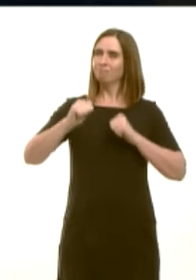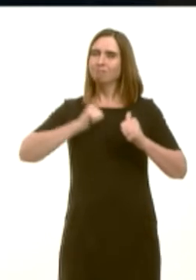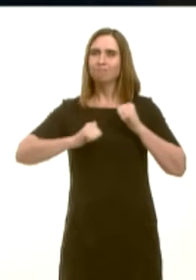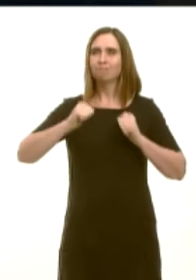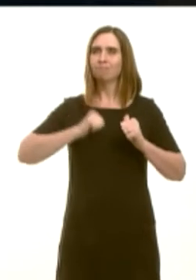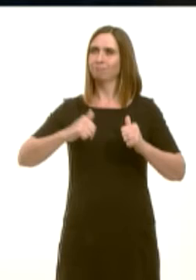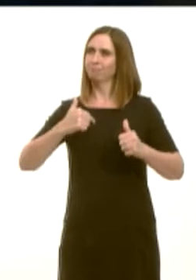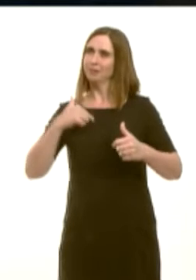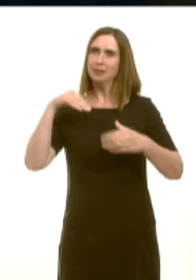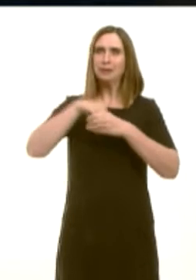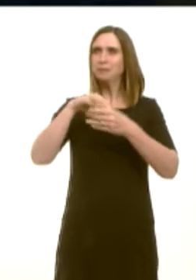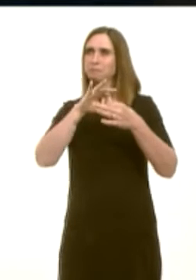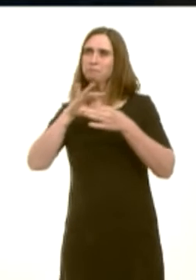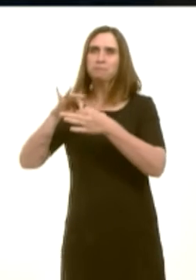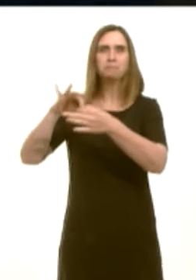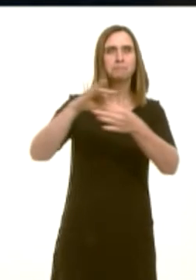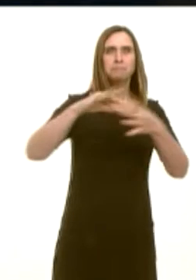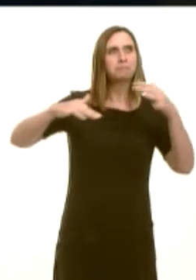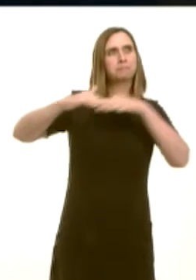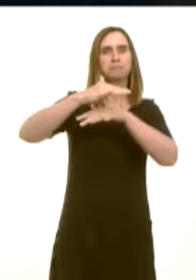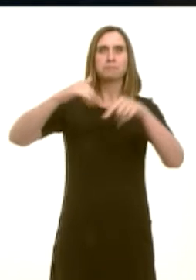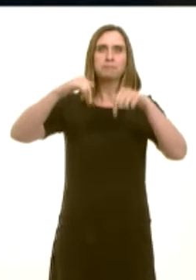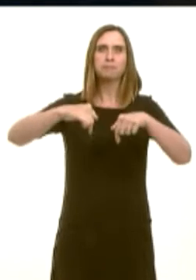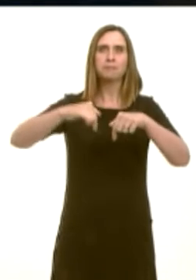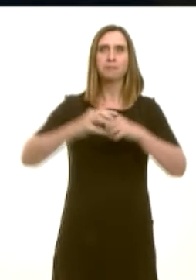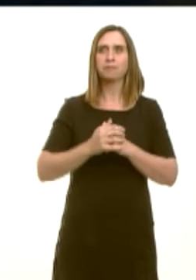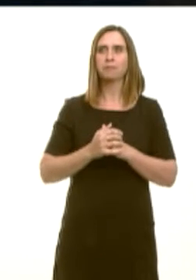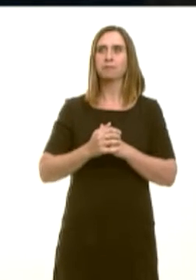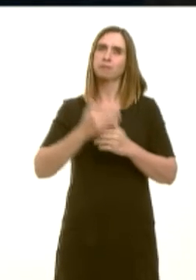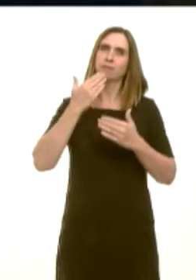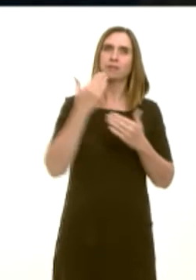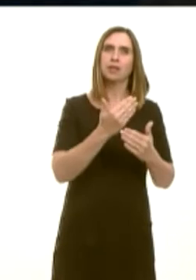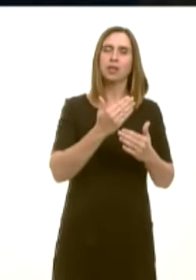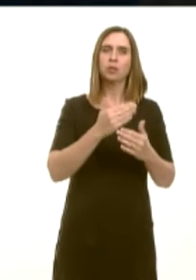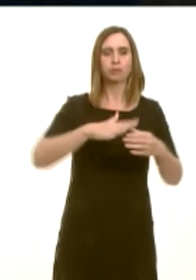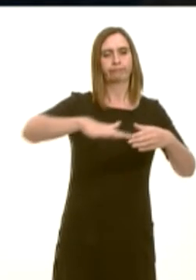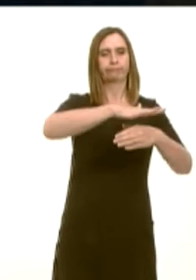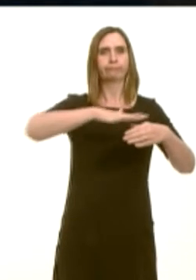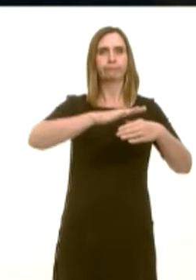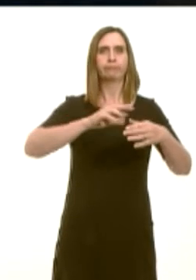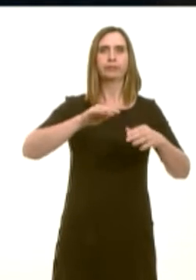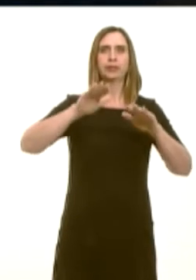you all. I would also like to thank the voters of South Wales West, and to assure them that